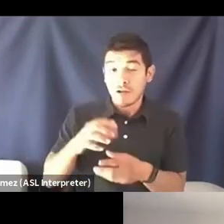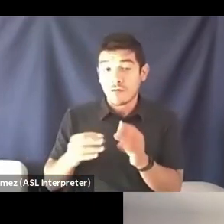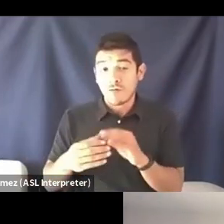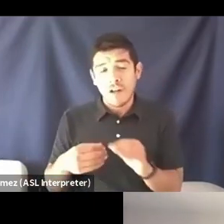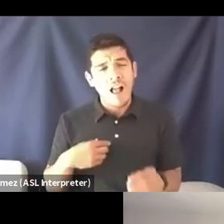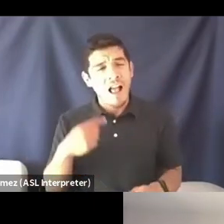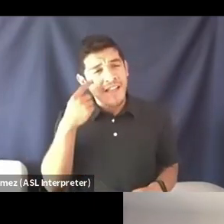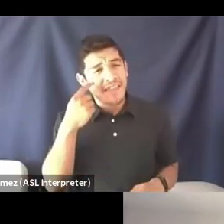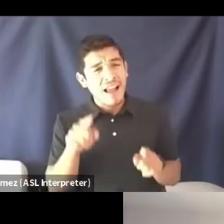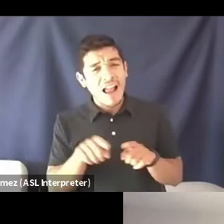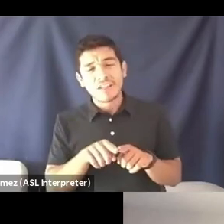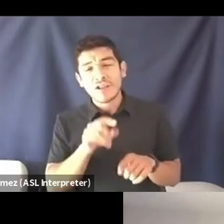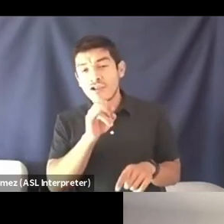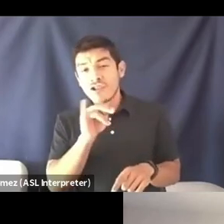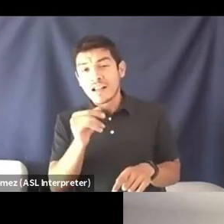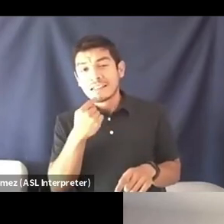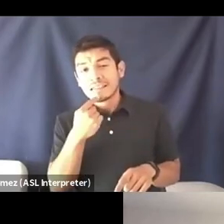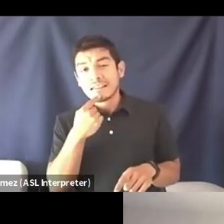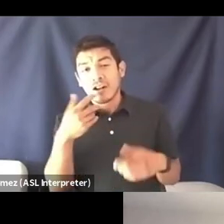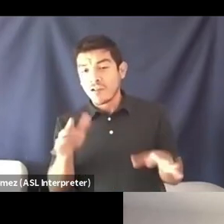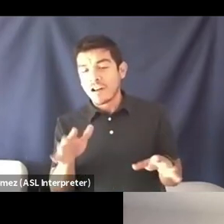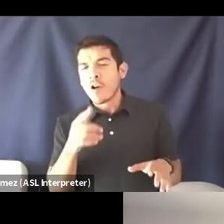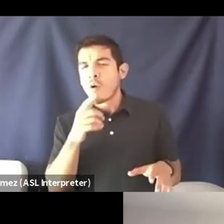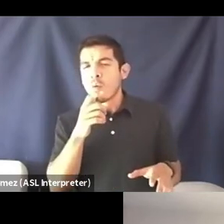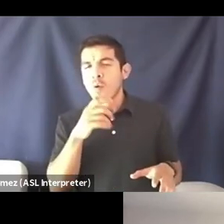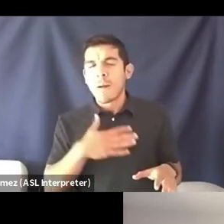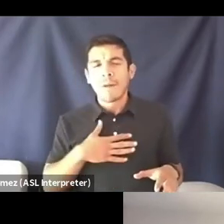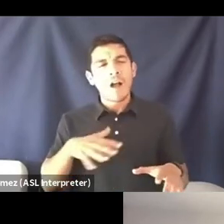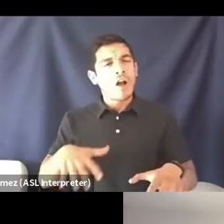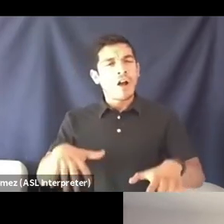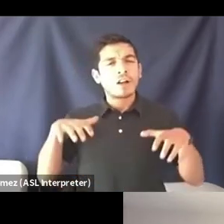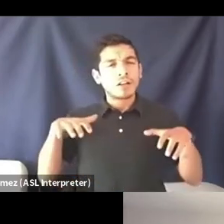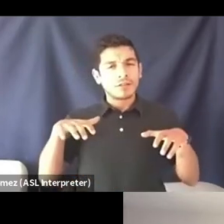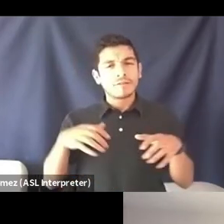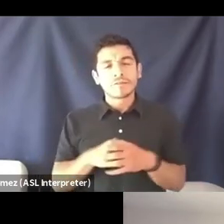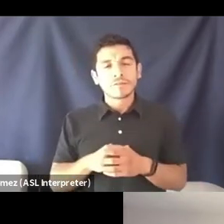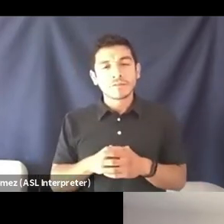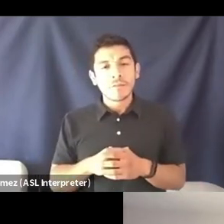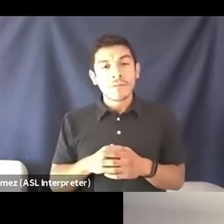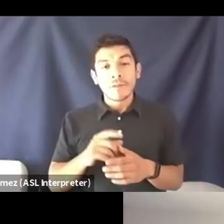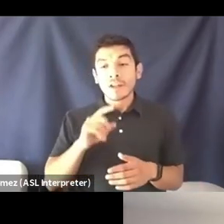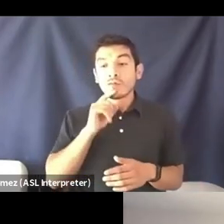"Who is our audience?" And I think being part of the fellowships and the lab,